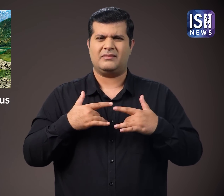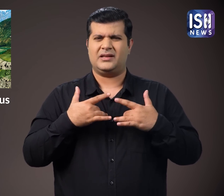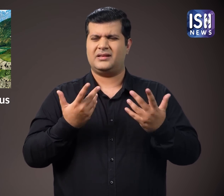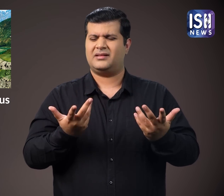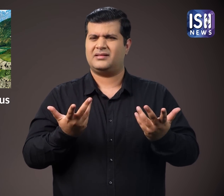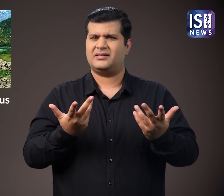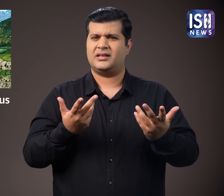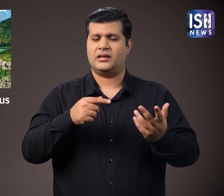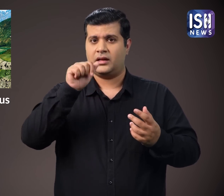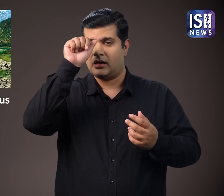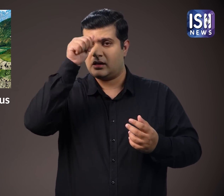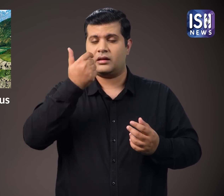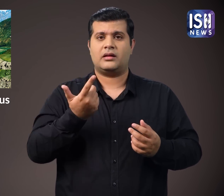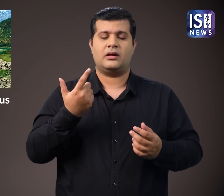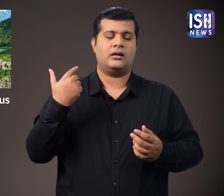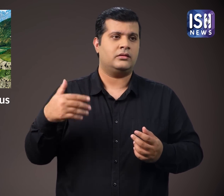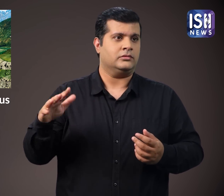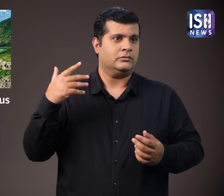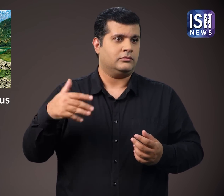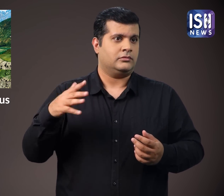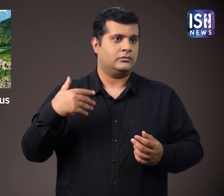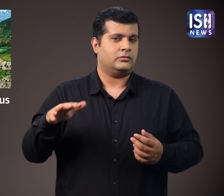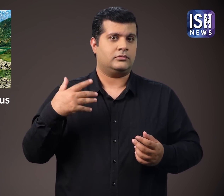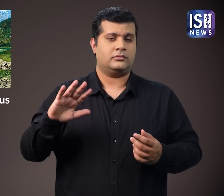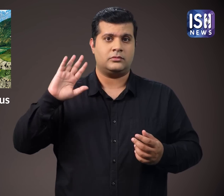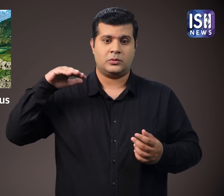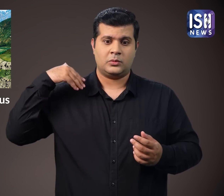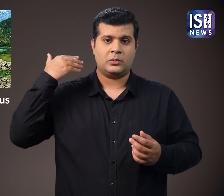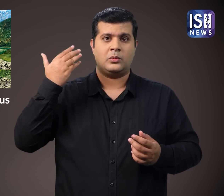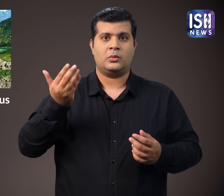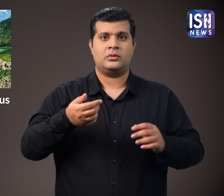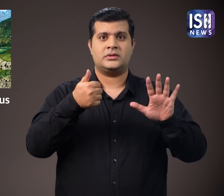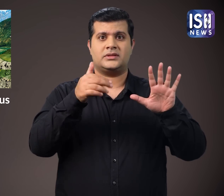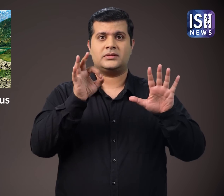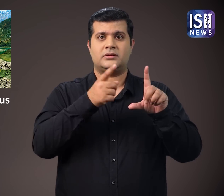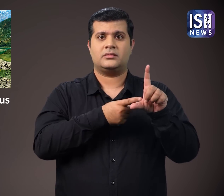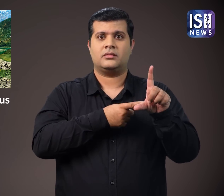India has overlooked numerous terror attacks over the past 60 years.